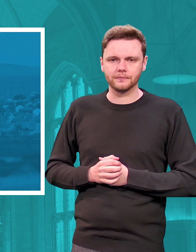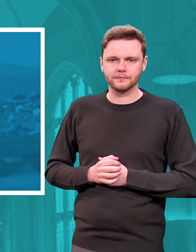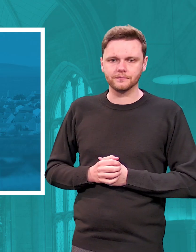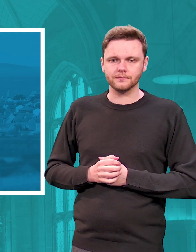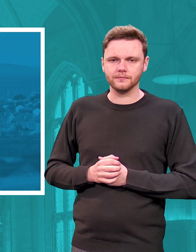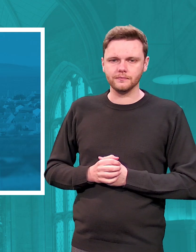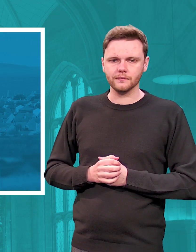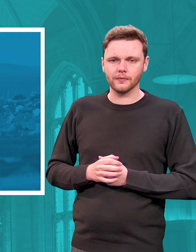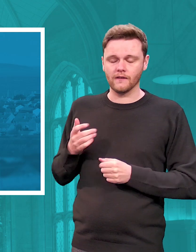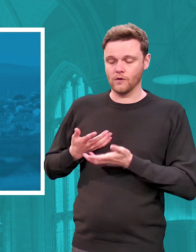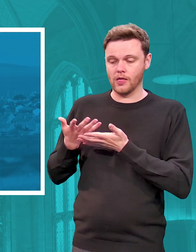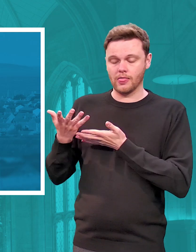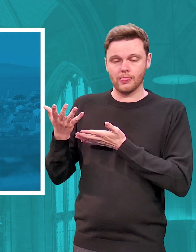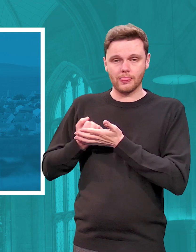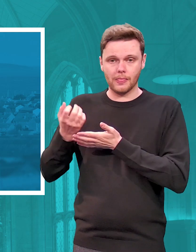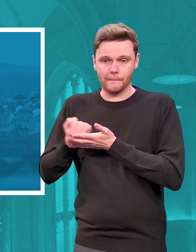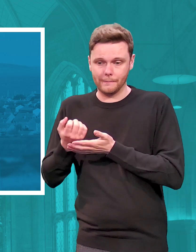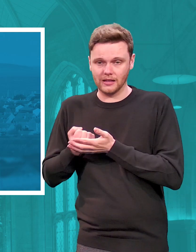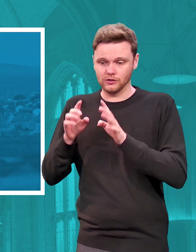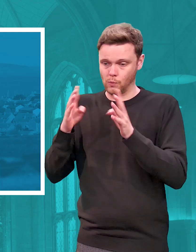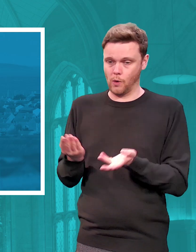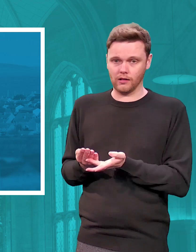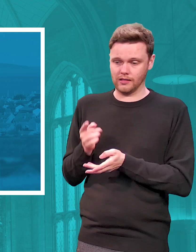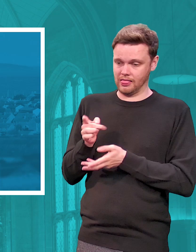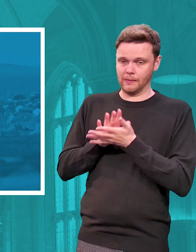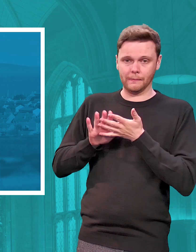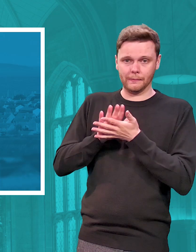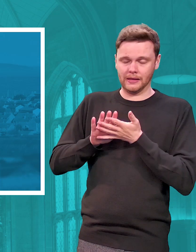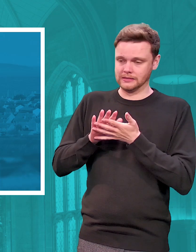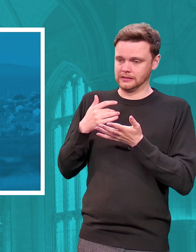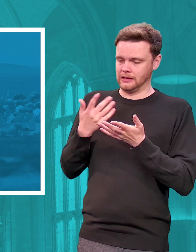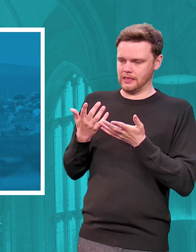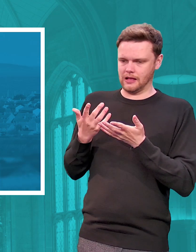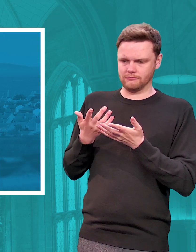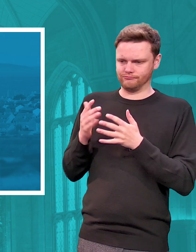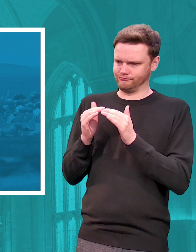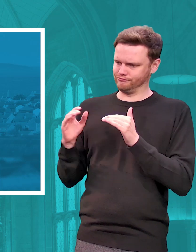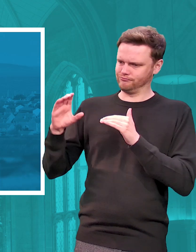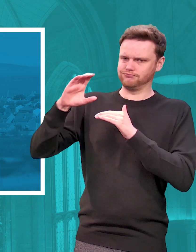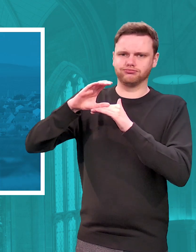In the pensions actuarial world this position of surplus on a prudent set of assumptions